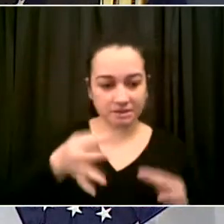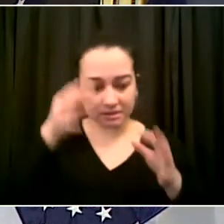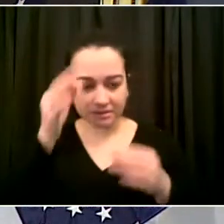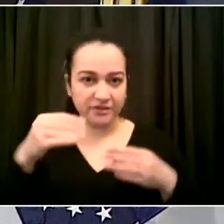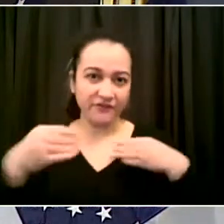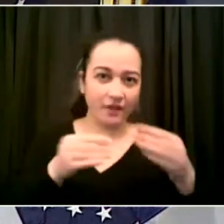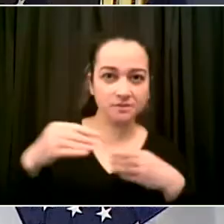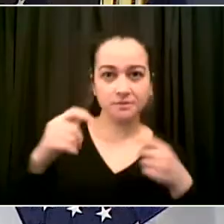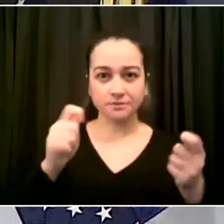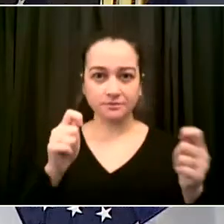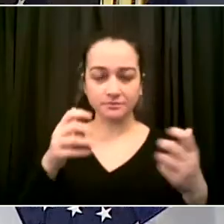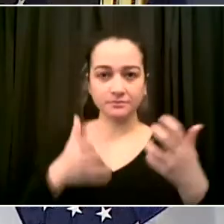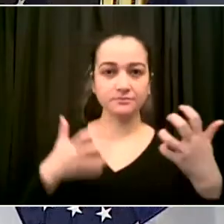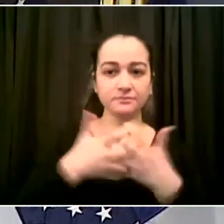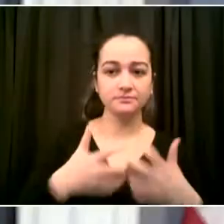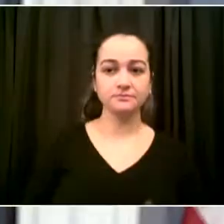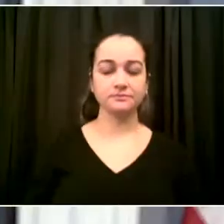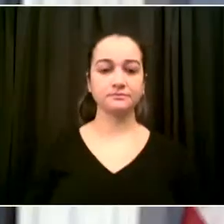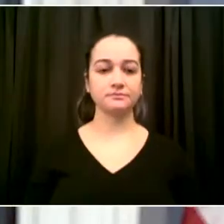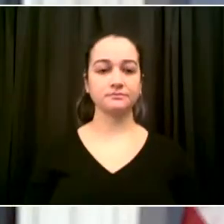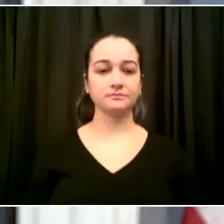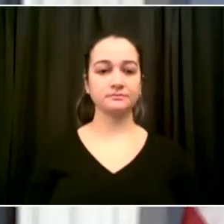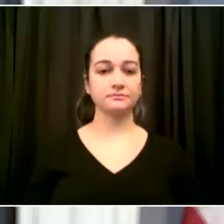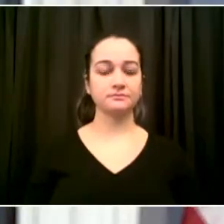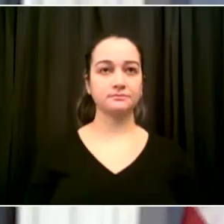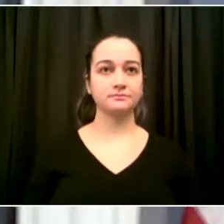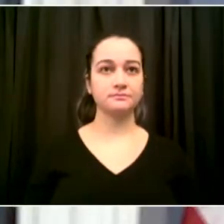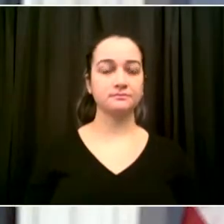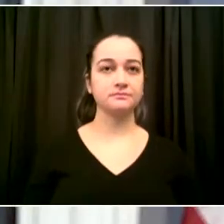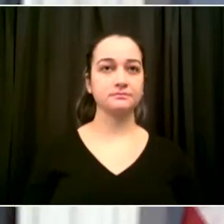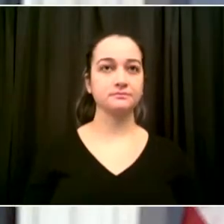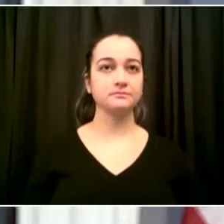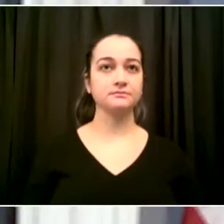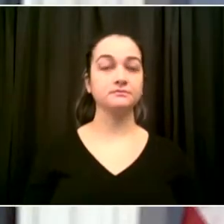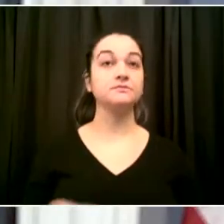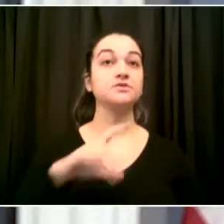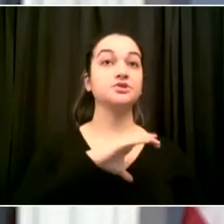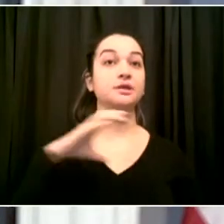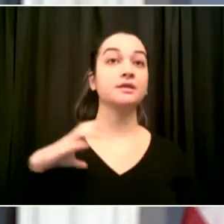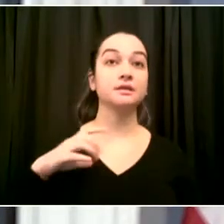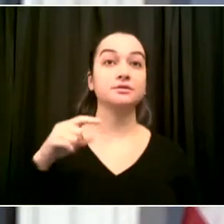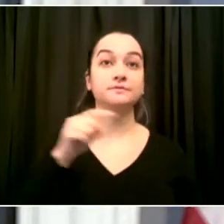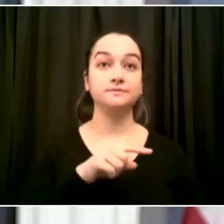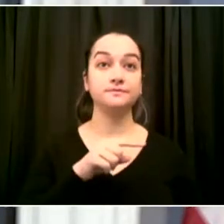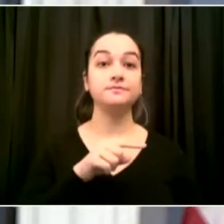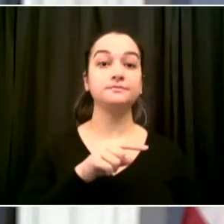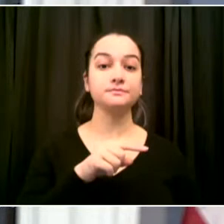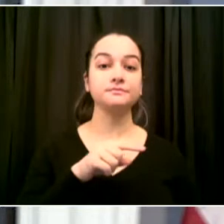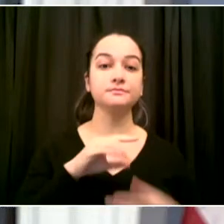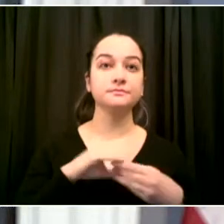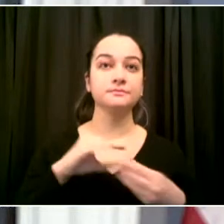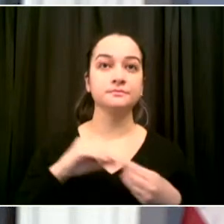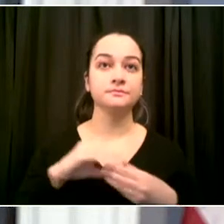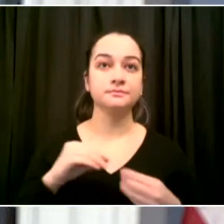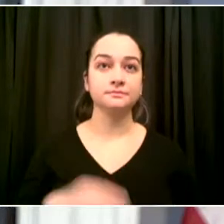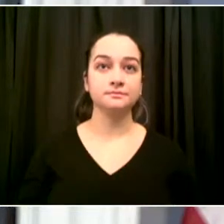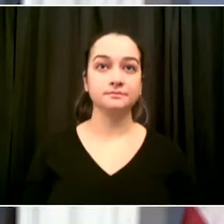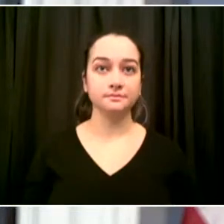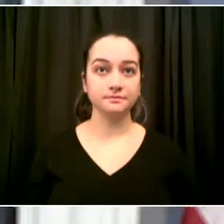WHAT'S GOING ON AT WORK THAT FLEXIBILITY. REEMA, WE CONTINUE TO WORK VERY CLOSELY